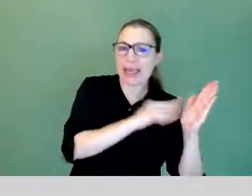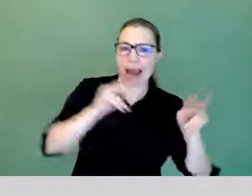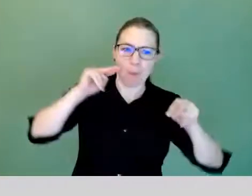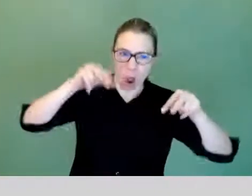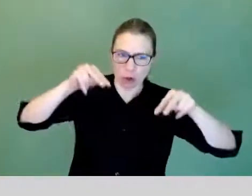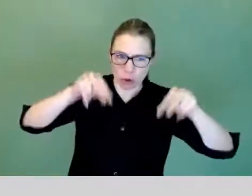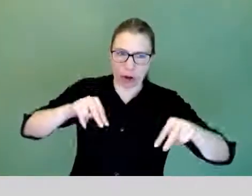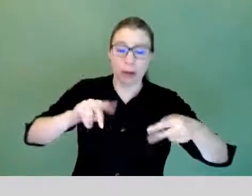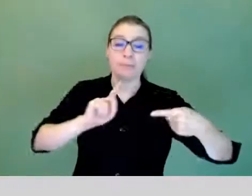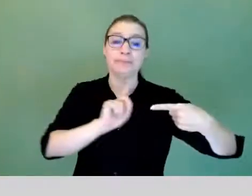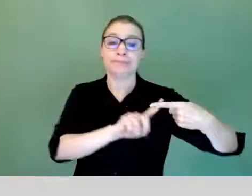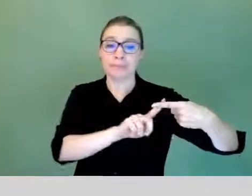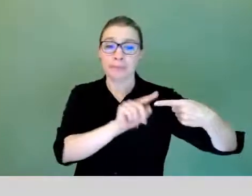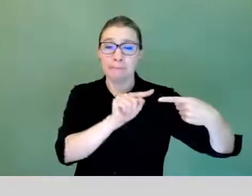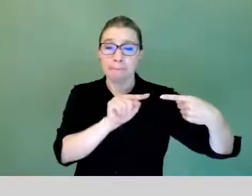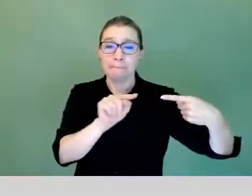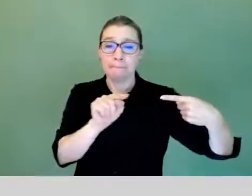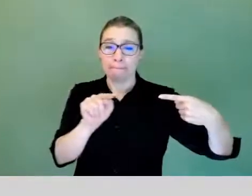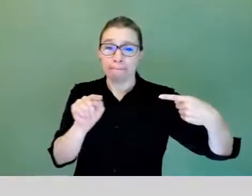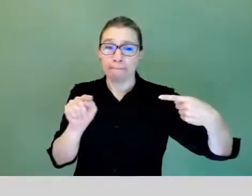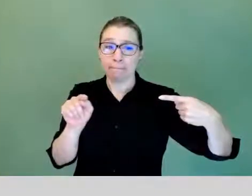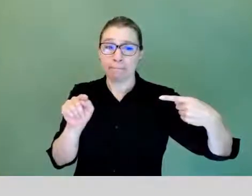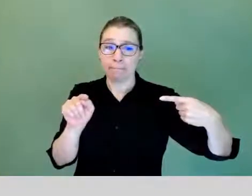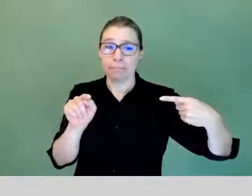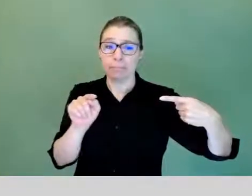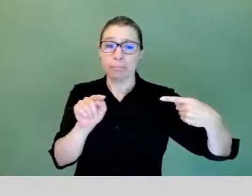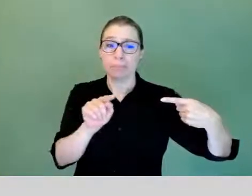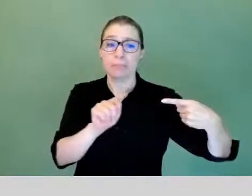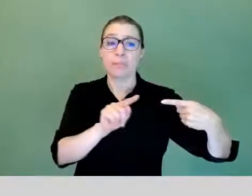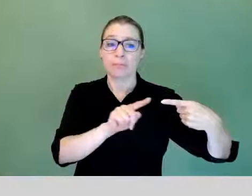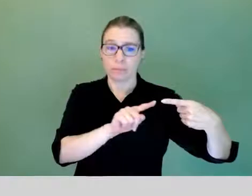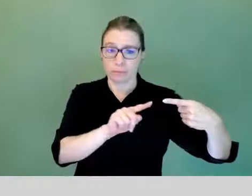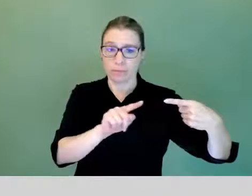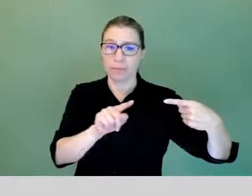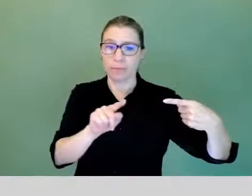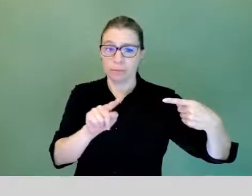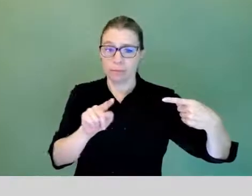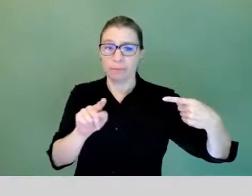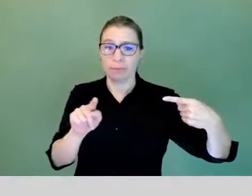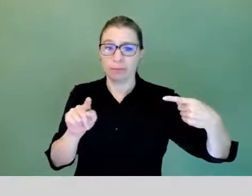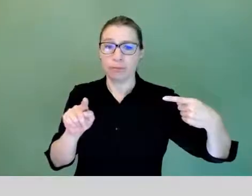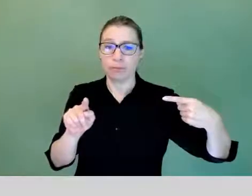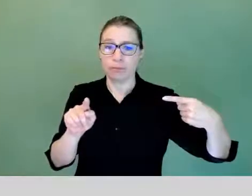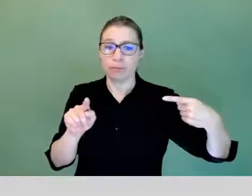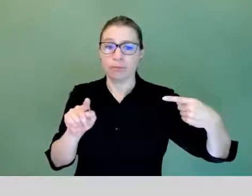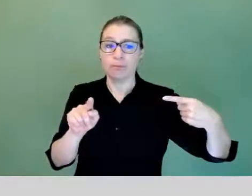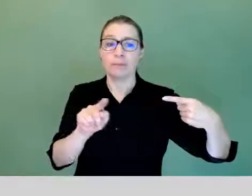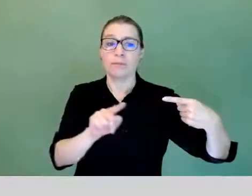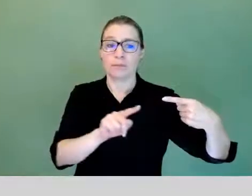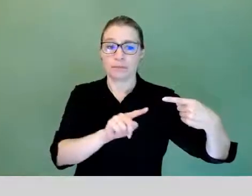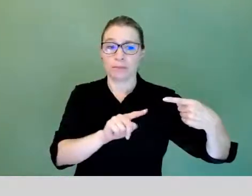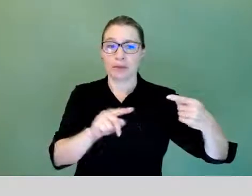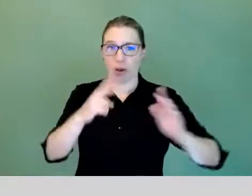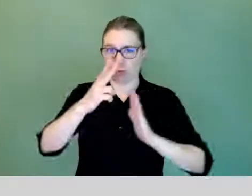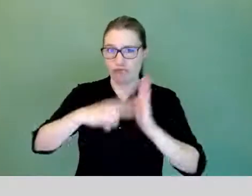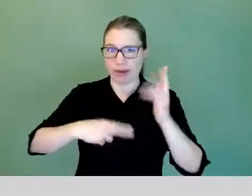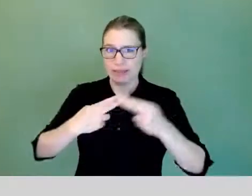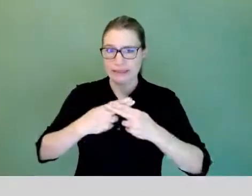So exploitation of insufficient logging and monitoring is the bedrock of nearly every major incident. So attackers rely on the lack of monitoring